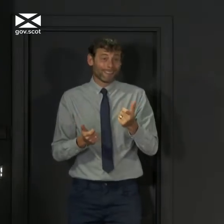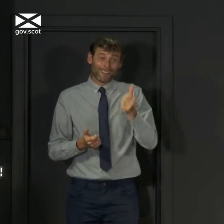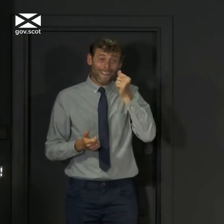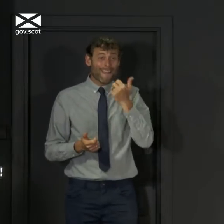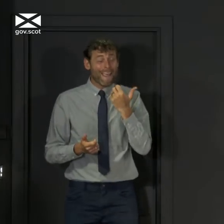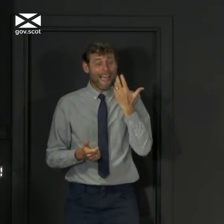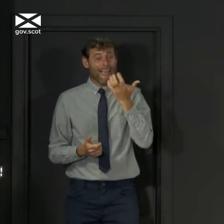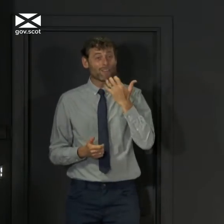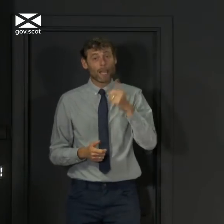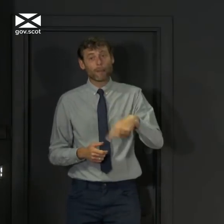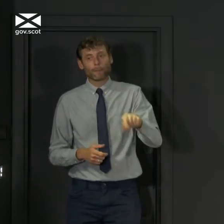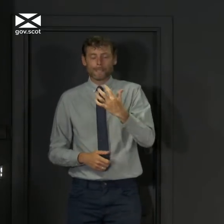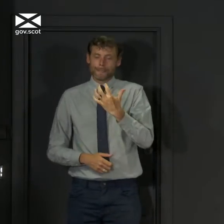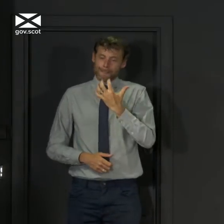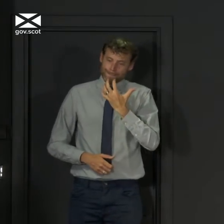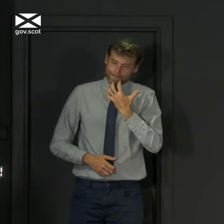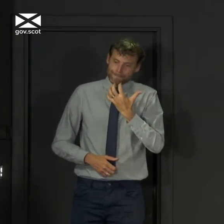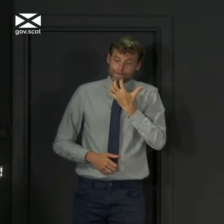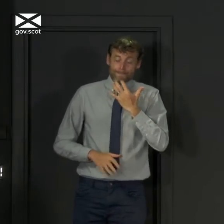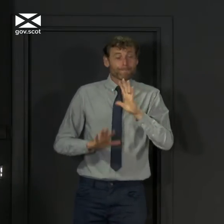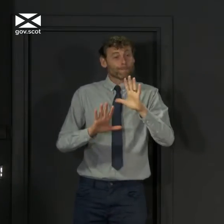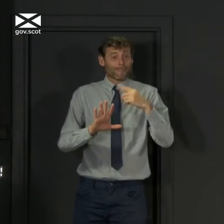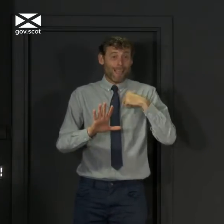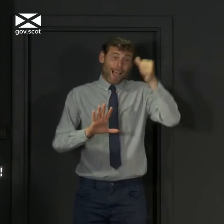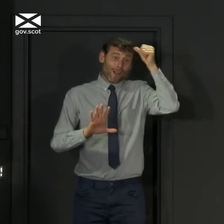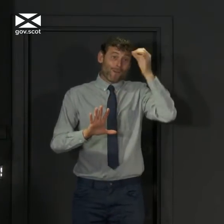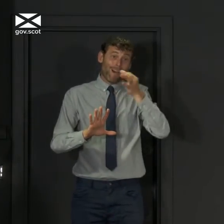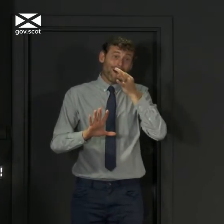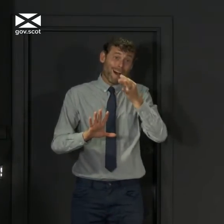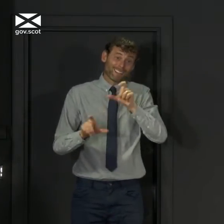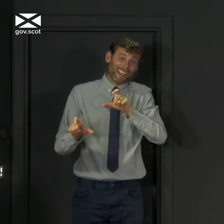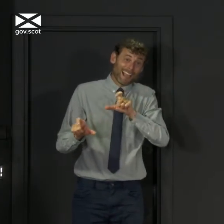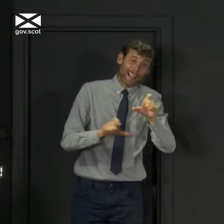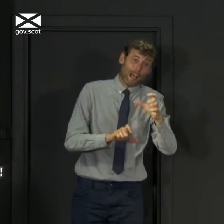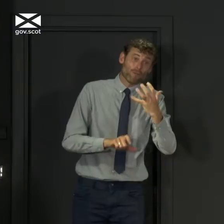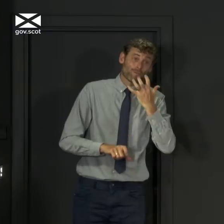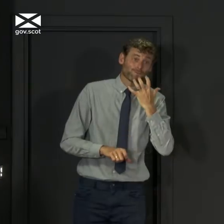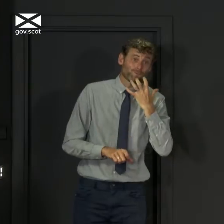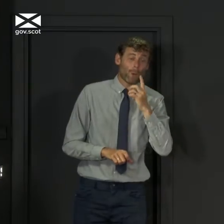and I'm asking for more, I understand that. But I don't want to be standing here and I